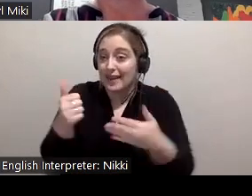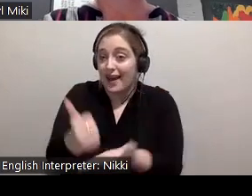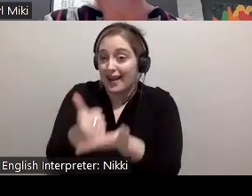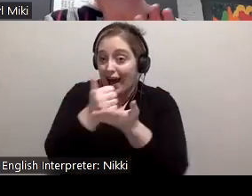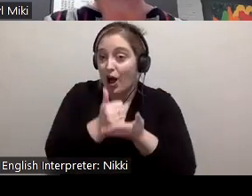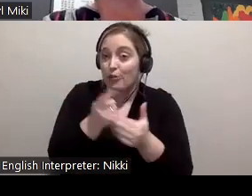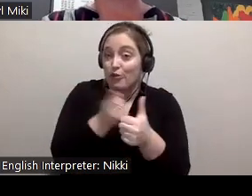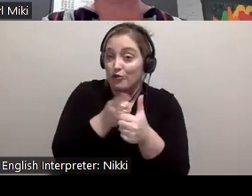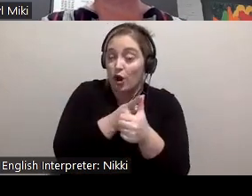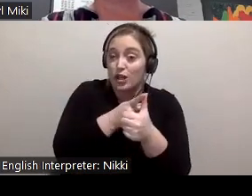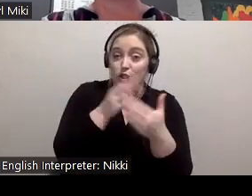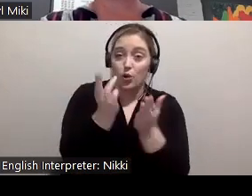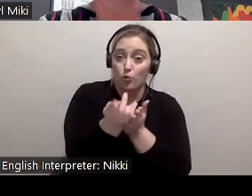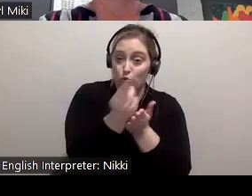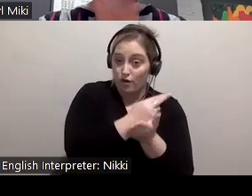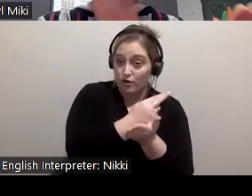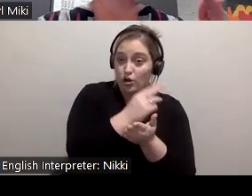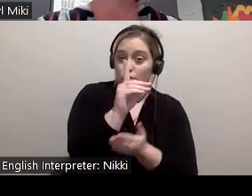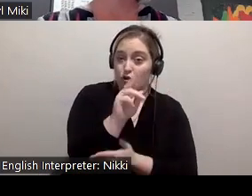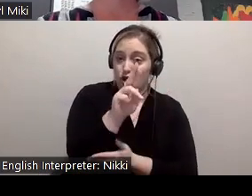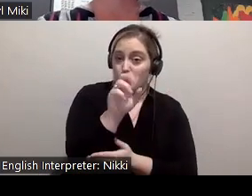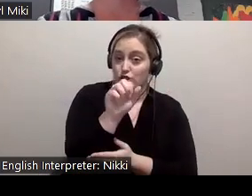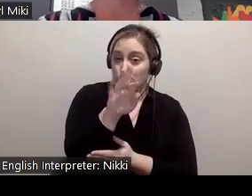draft before you submit it and we can look through and see